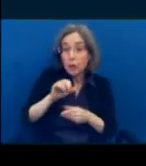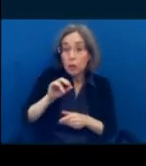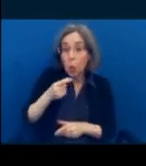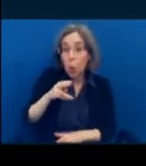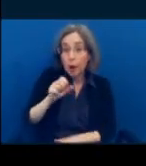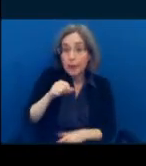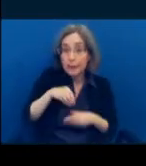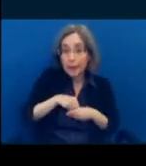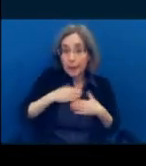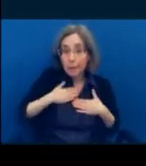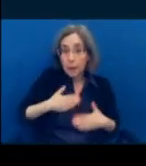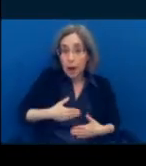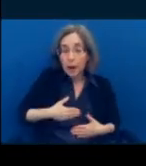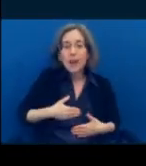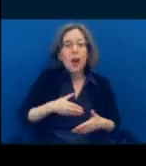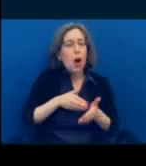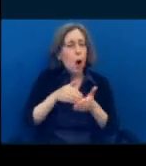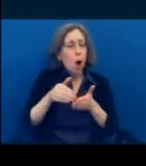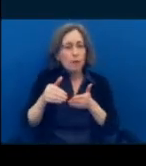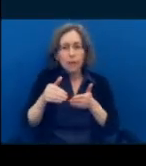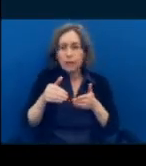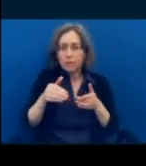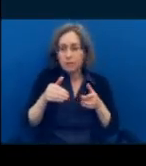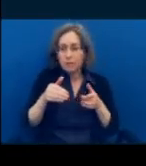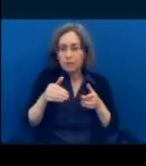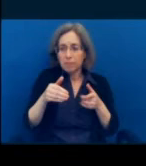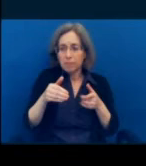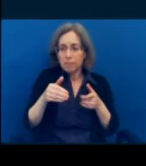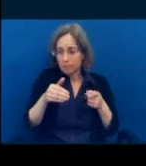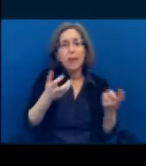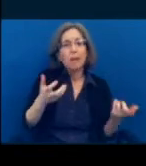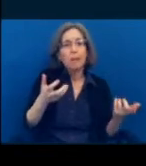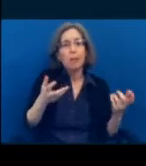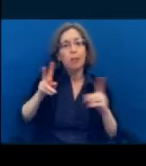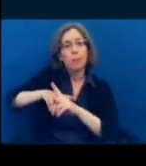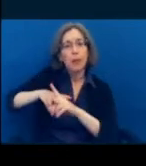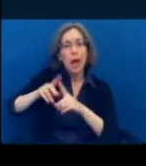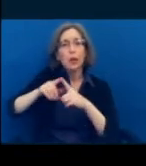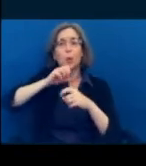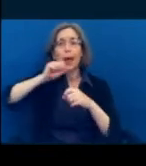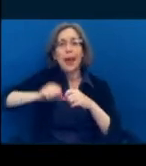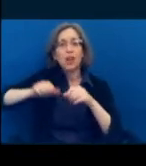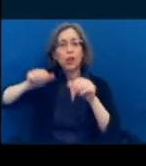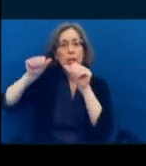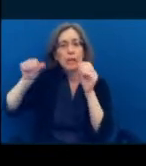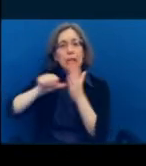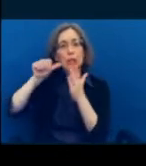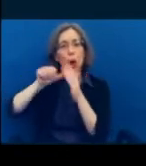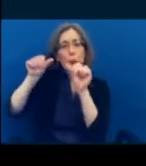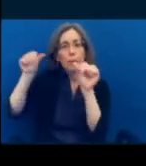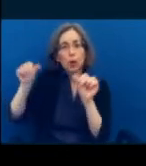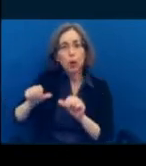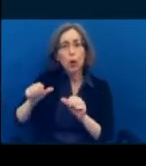OFTEN SITUATES THEM IN FAMOUS ANC YEBT SCULPTURES AND MAKING THE BODIES ACCEPTABLE AND HISTORICALLY AND ARTISTICALLY